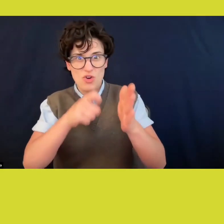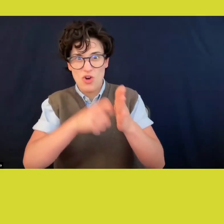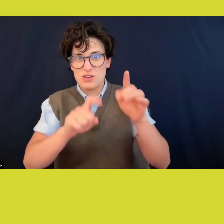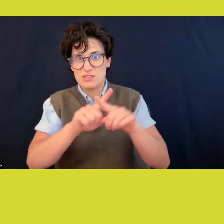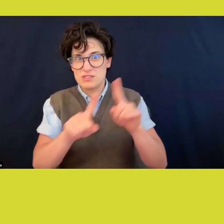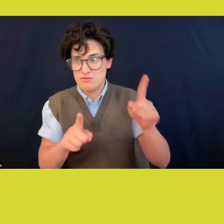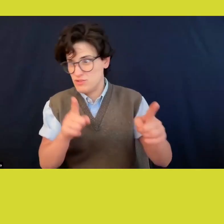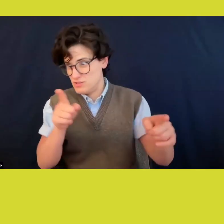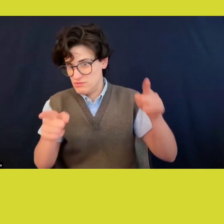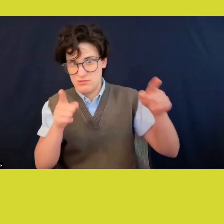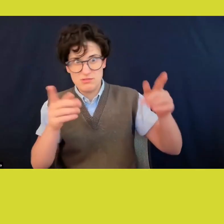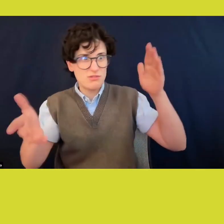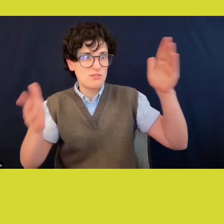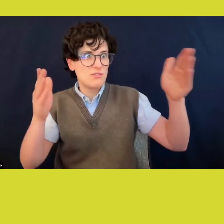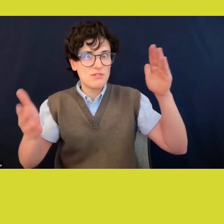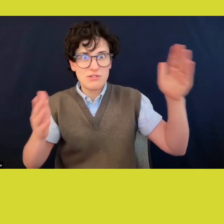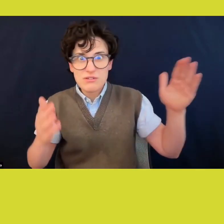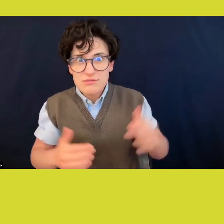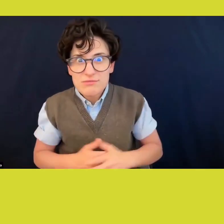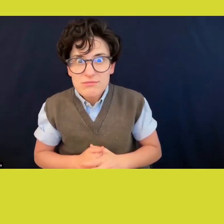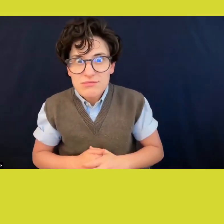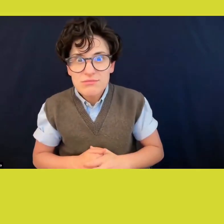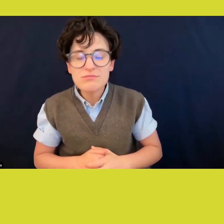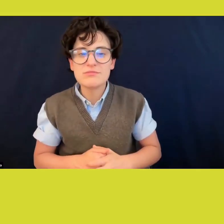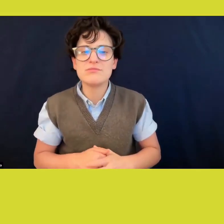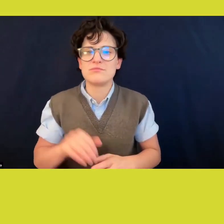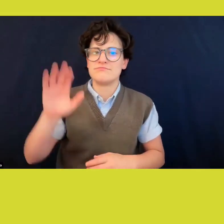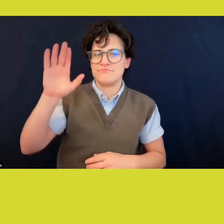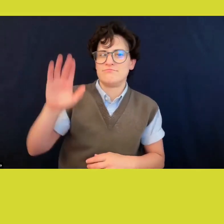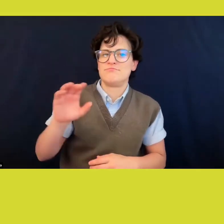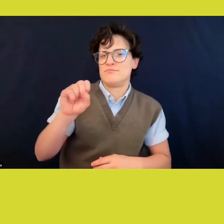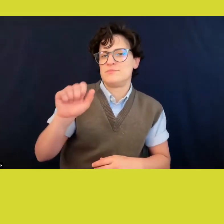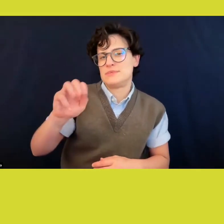I can maybe start just talking about, I mean,